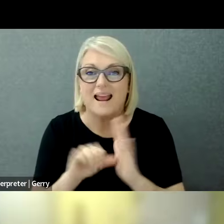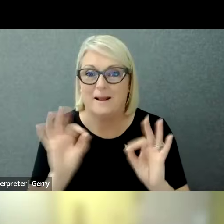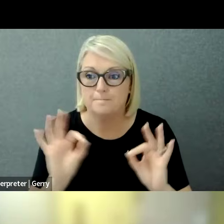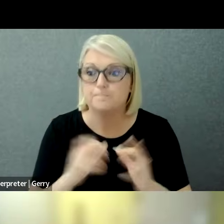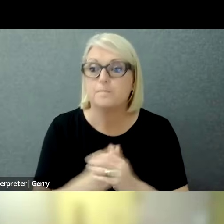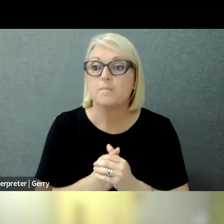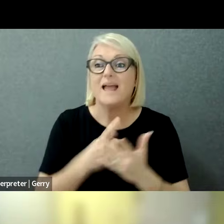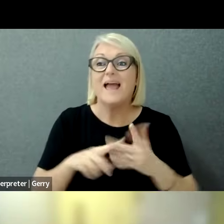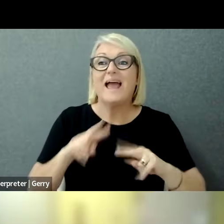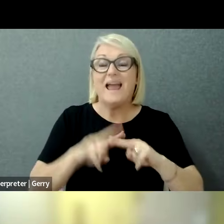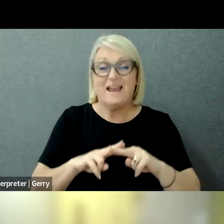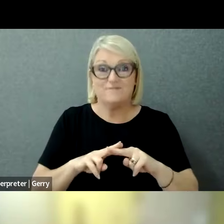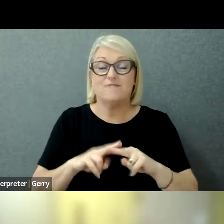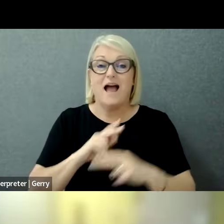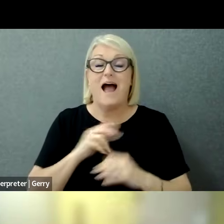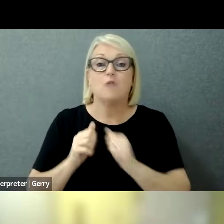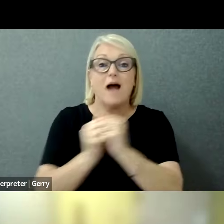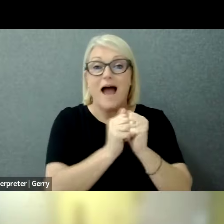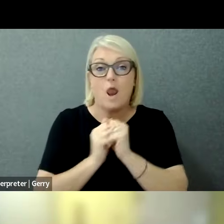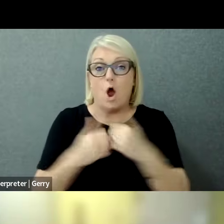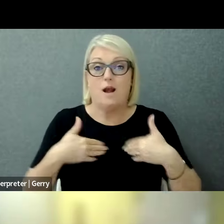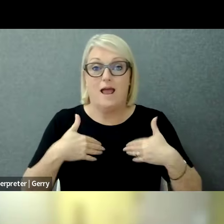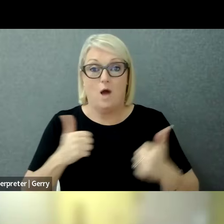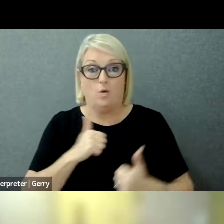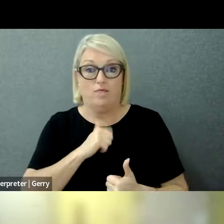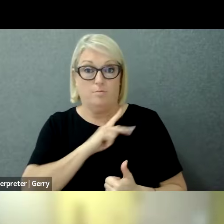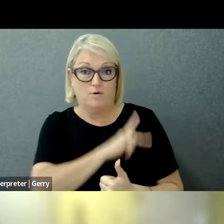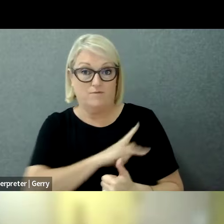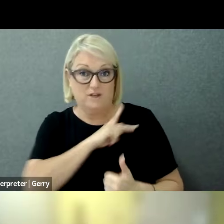grow our allied health resource in a much more effective way. And I'm seeing lots of comments